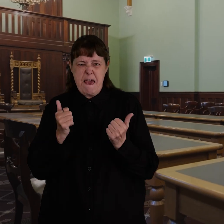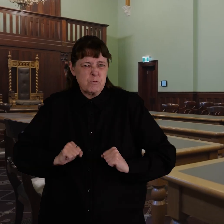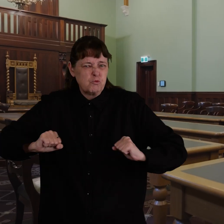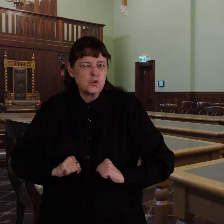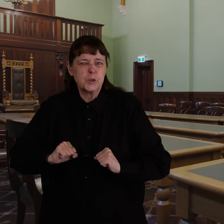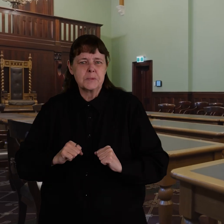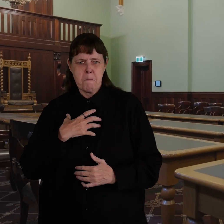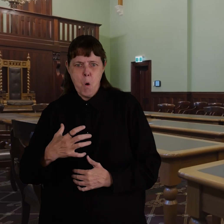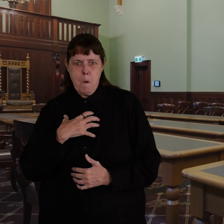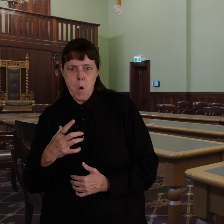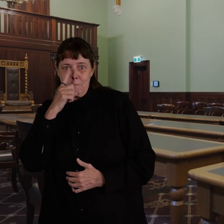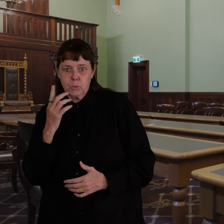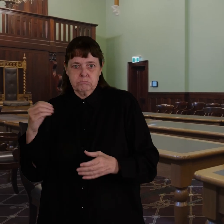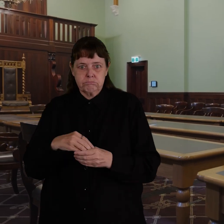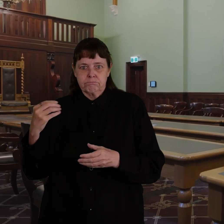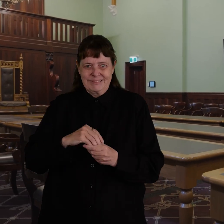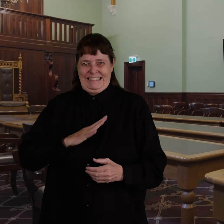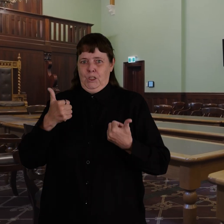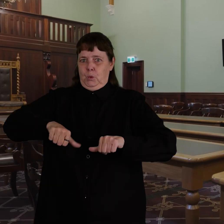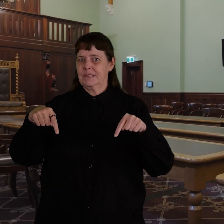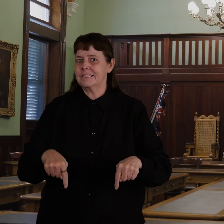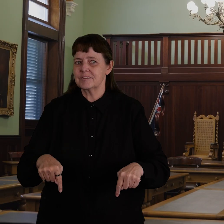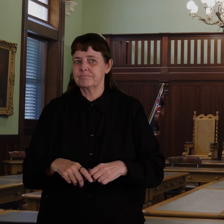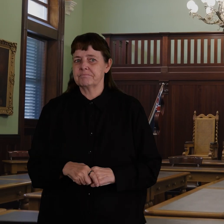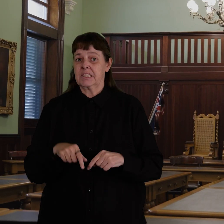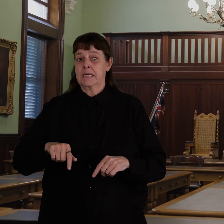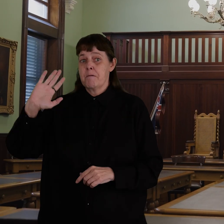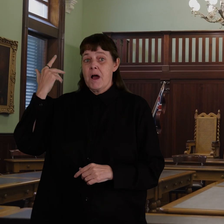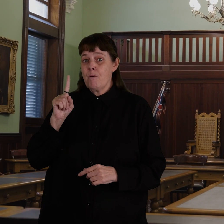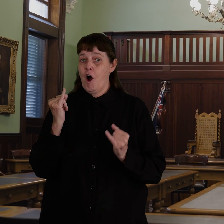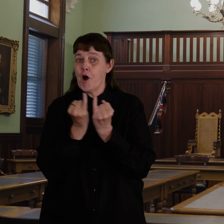This space, once again, was too small for the number of people that needed to use it. They